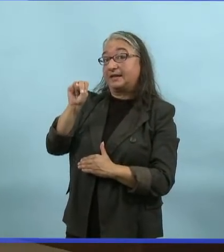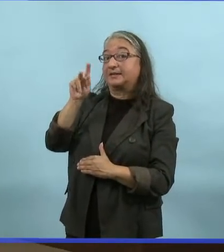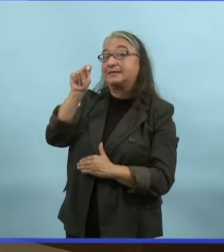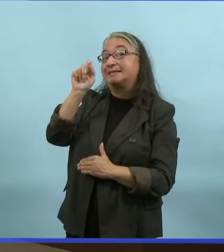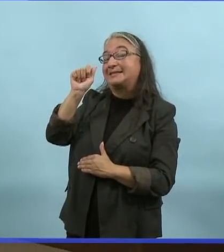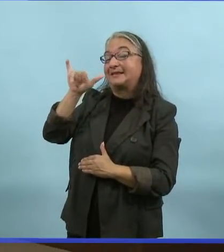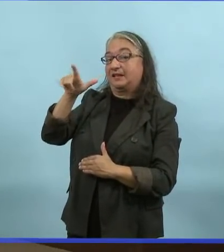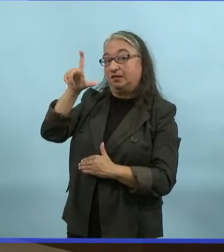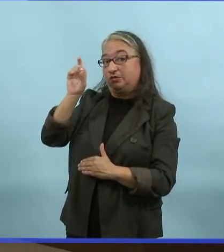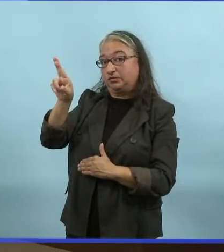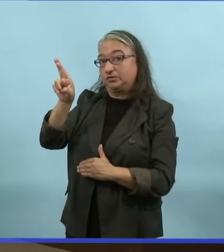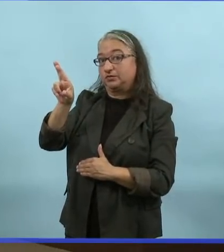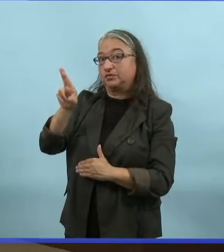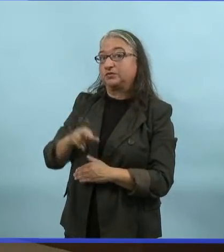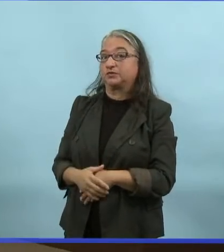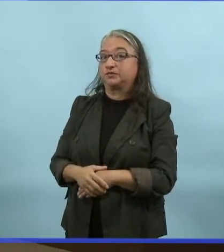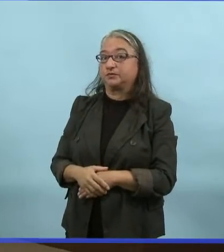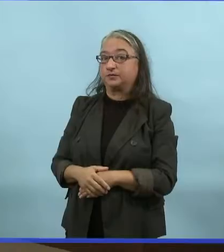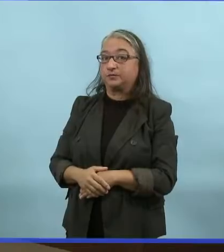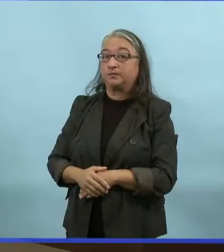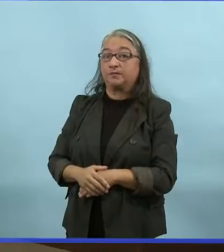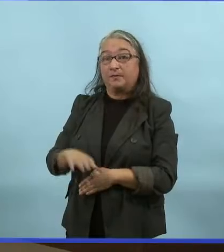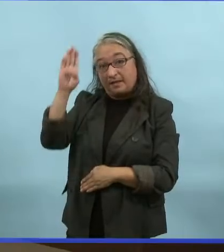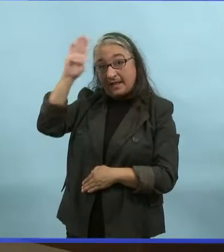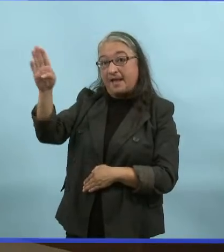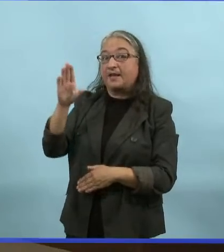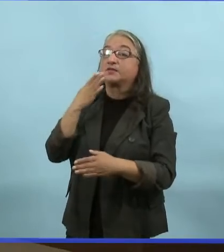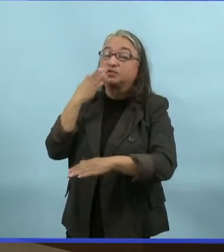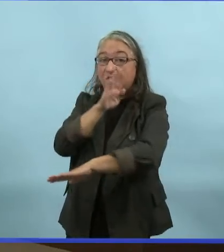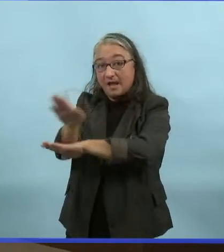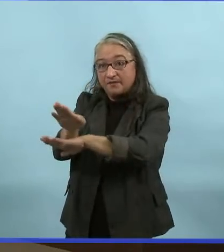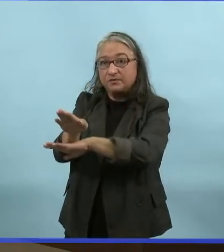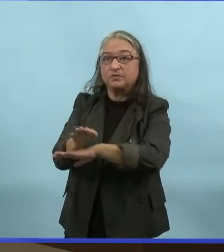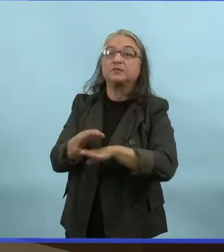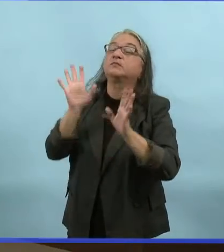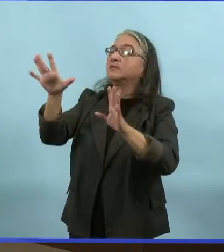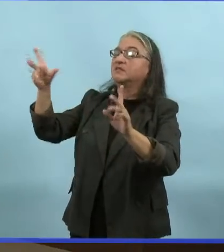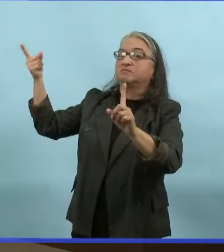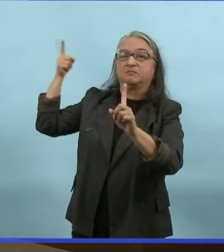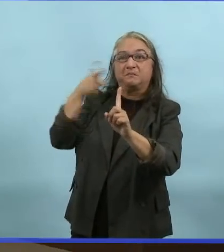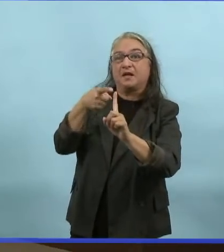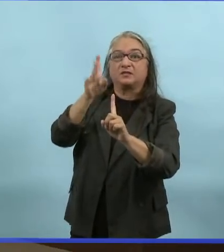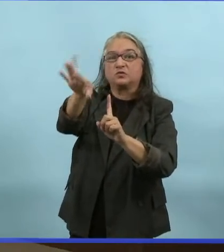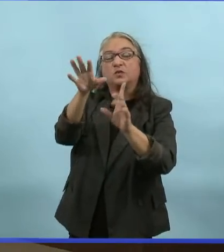hi good afternoon back to the threats how often have you been getting those